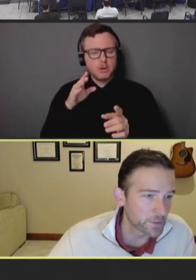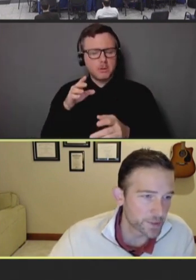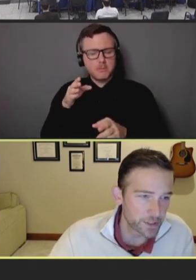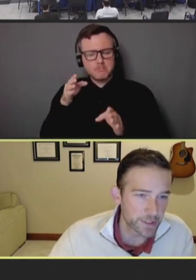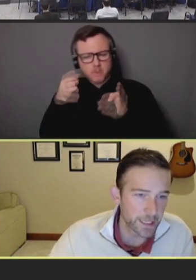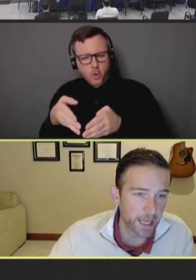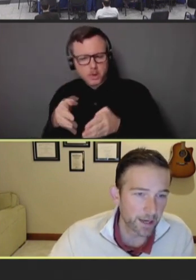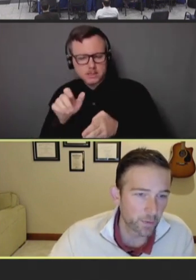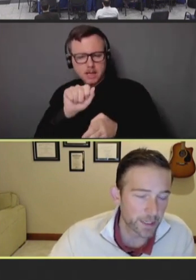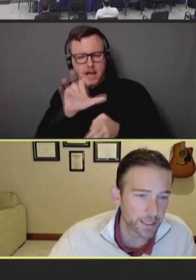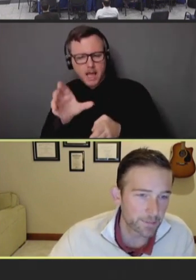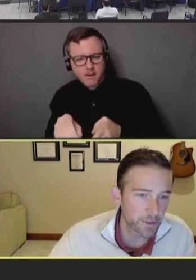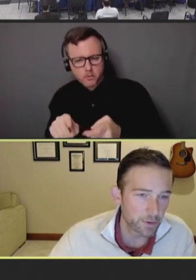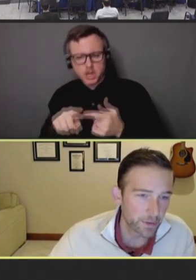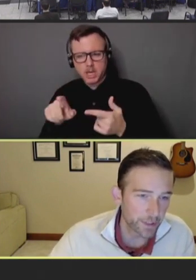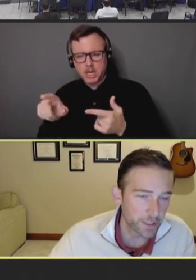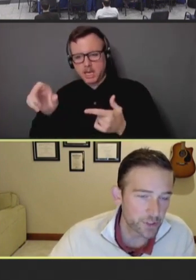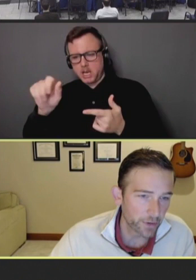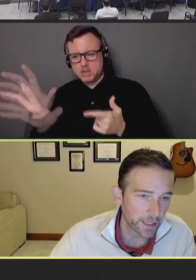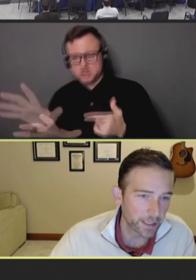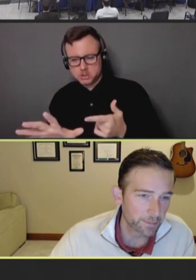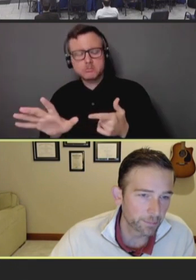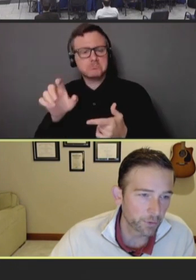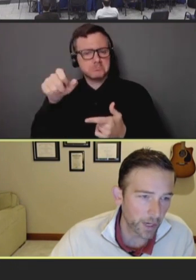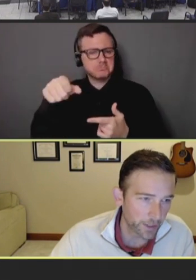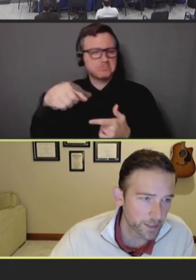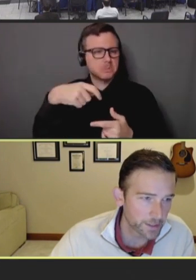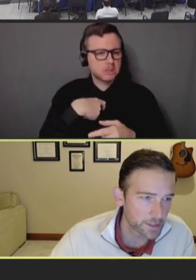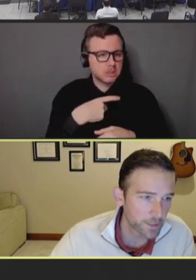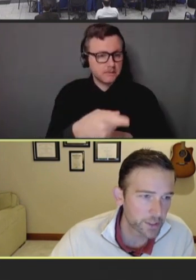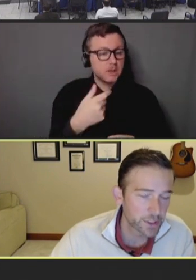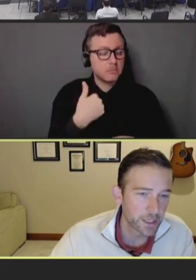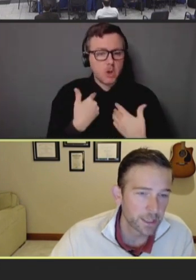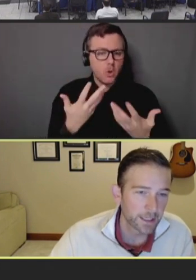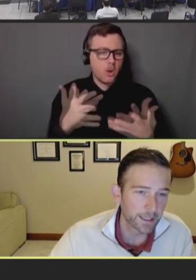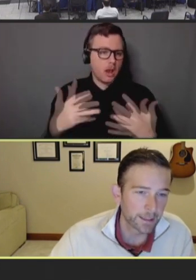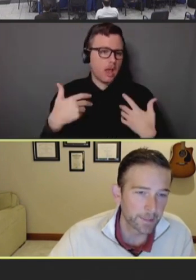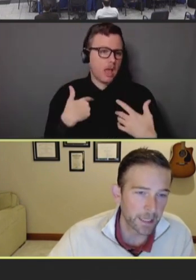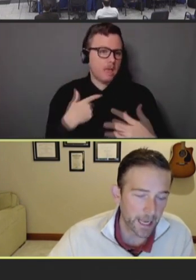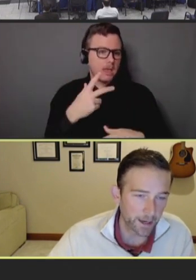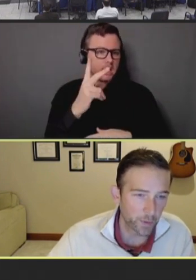And this was due to inadequate type 2 immunity generated prior to the switch, inadequate